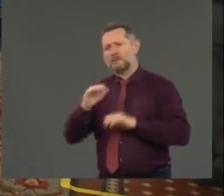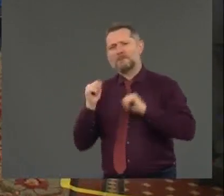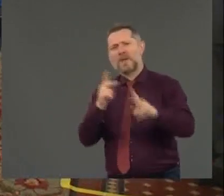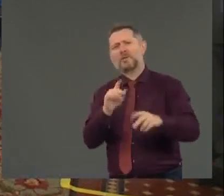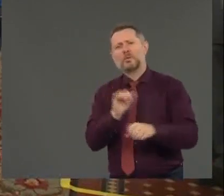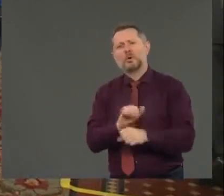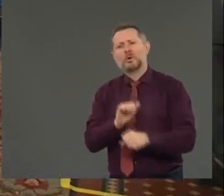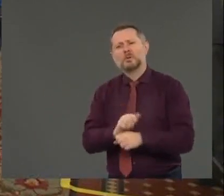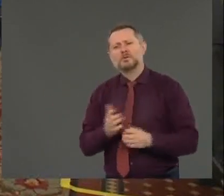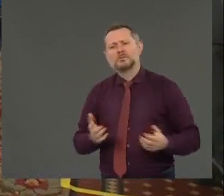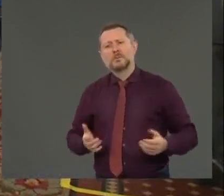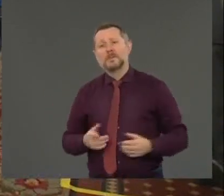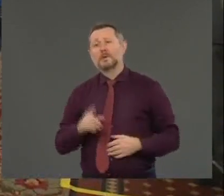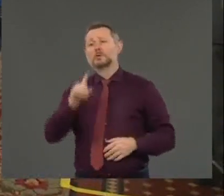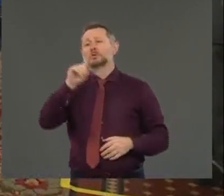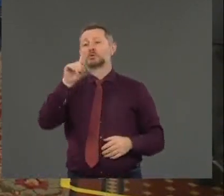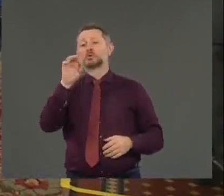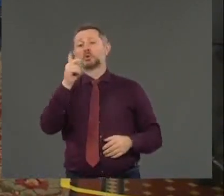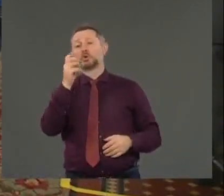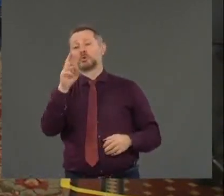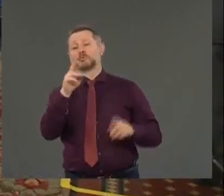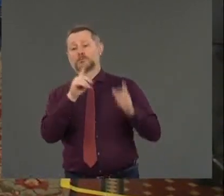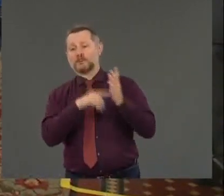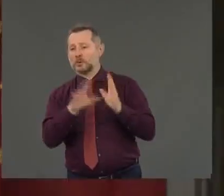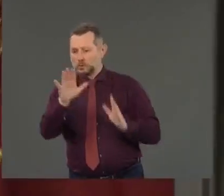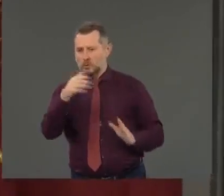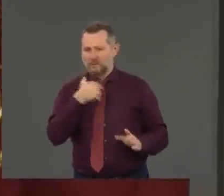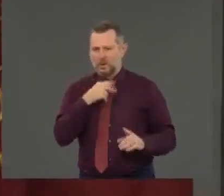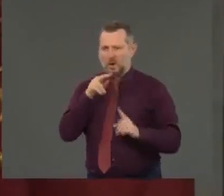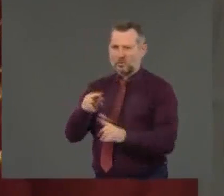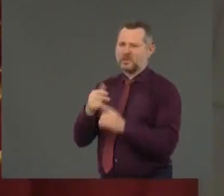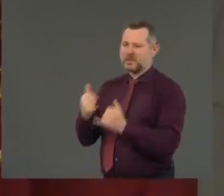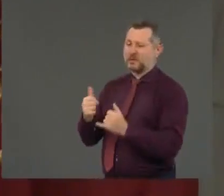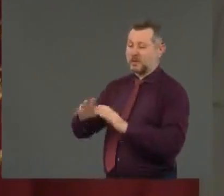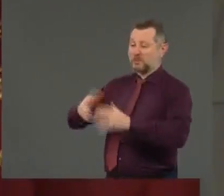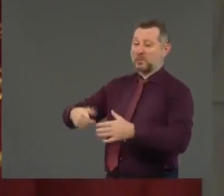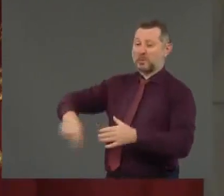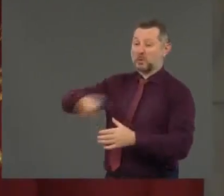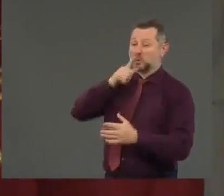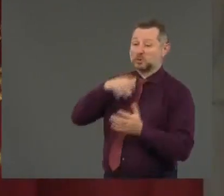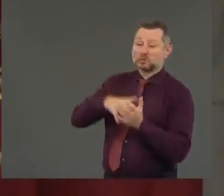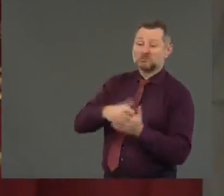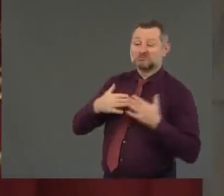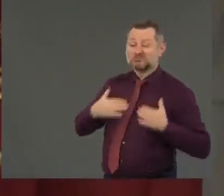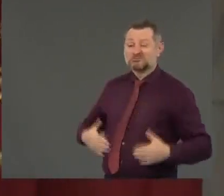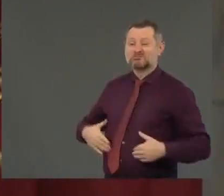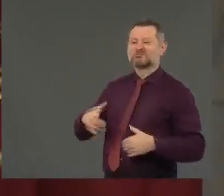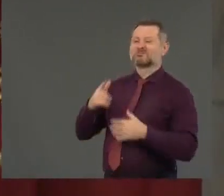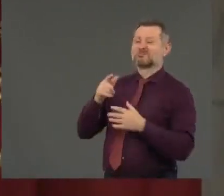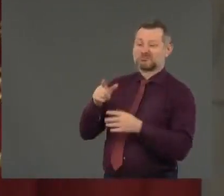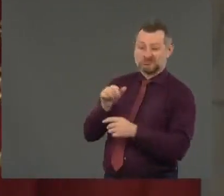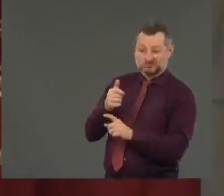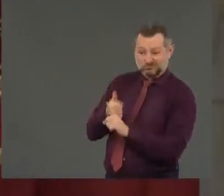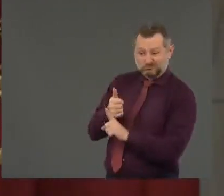THINKING ELDERLY OR IMMUNO COMPROMISED WORKERS SHOULD HAVE PROTECTIONS IN STATE LAW. IF THEY'RE AFRAID OF WORK --